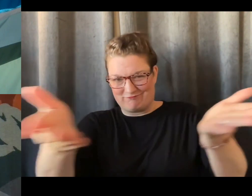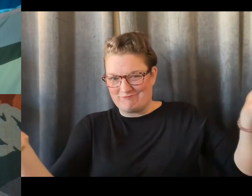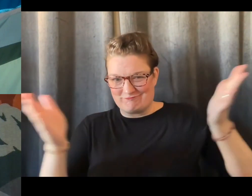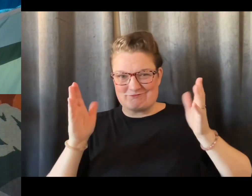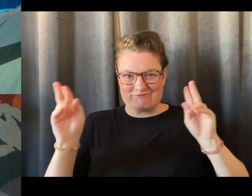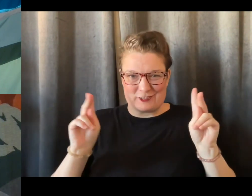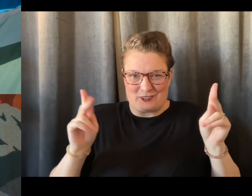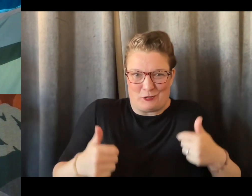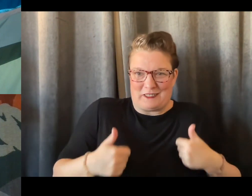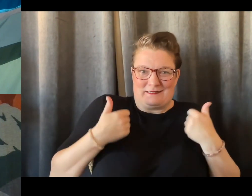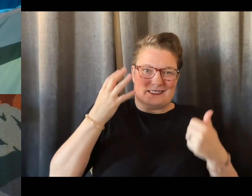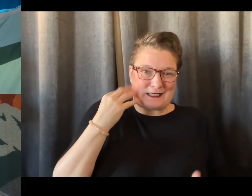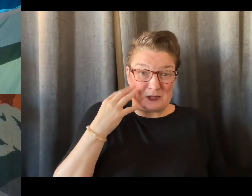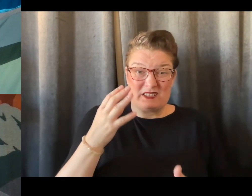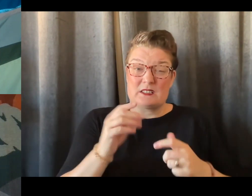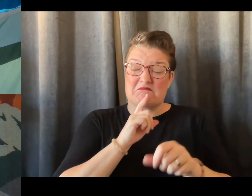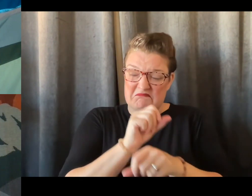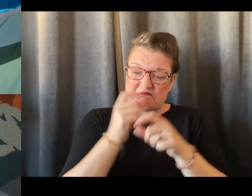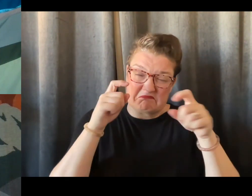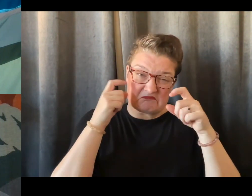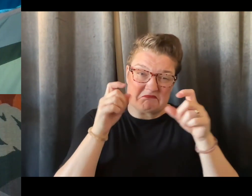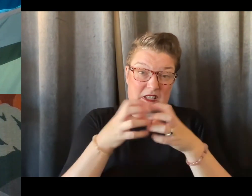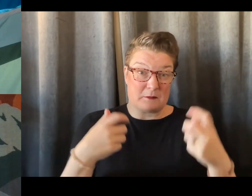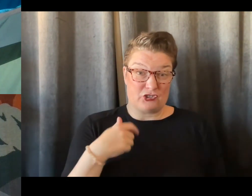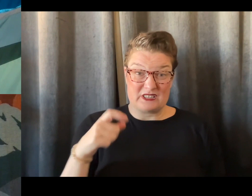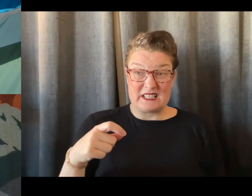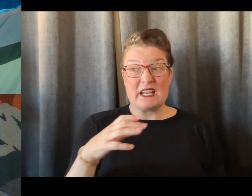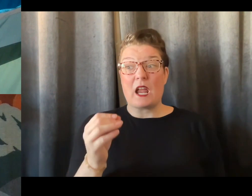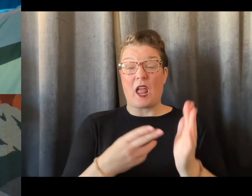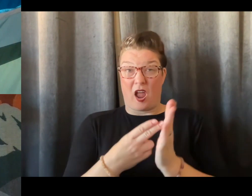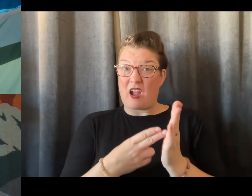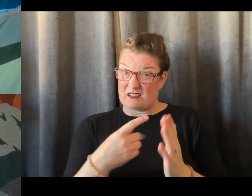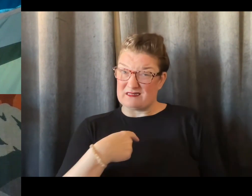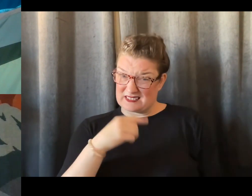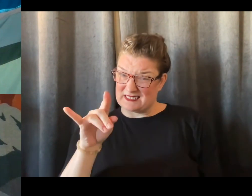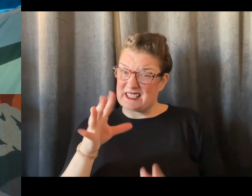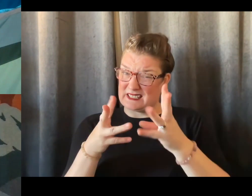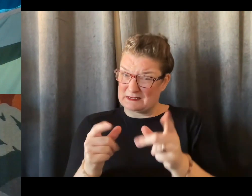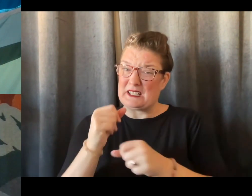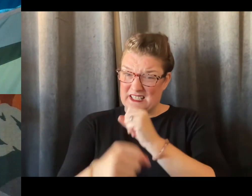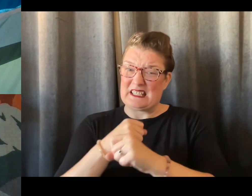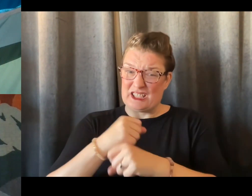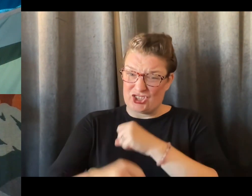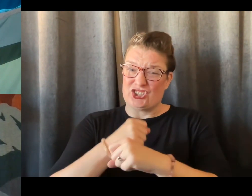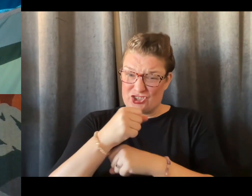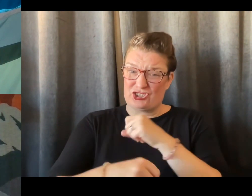cry about it as hard as I needed to. And like, honestly, I've spent, I spent years crying a lot, like that being